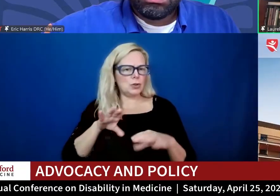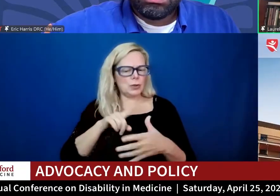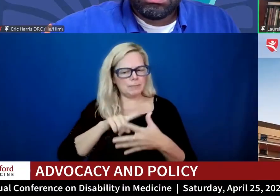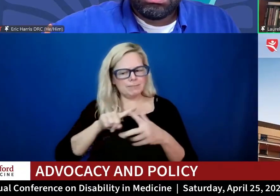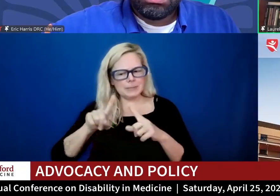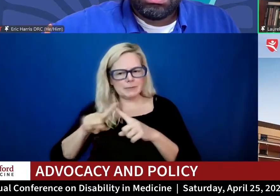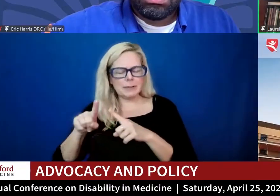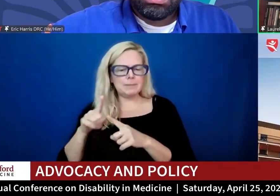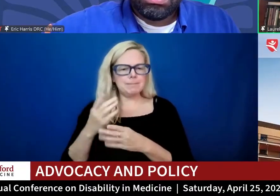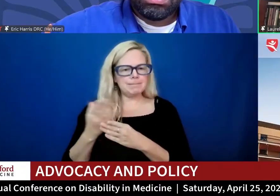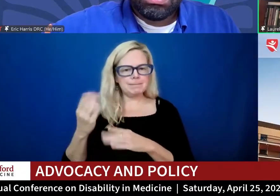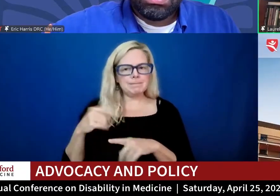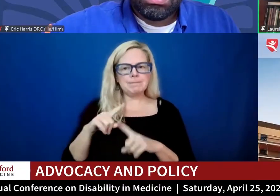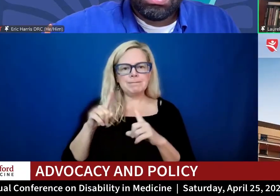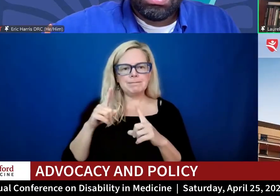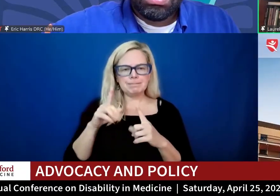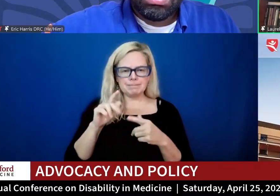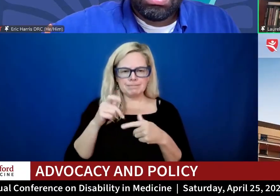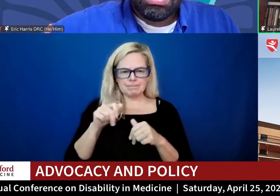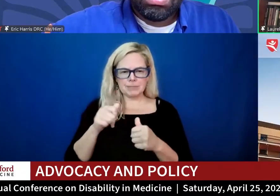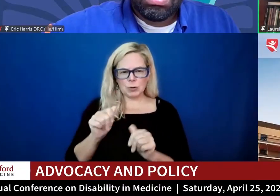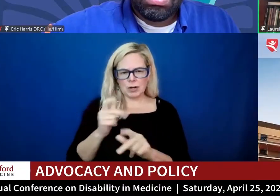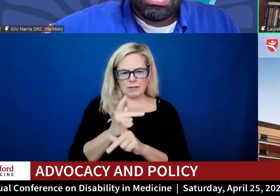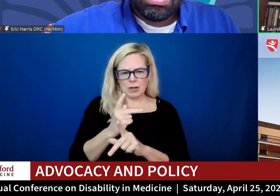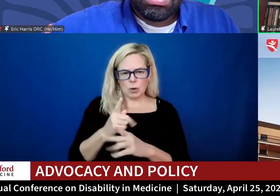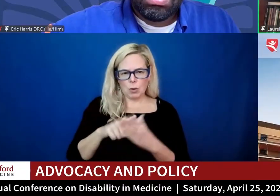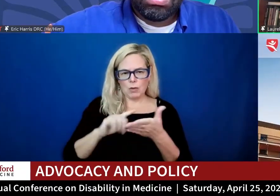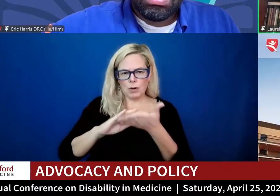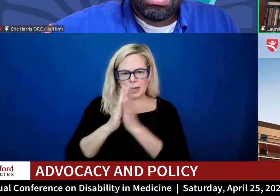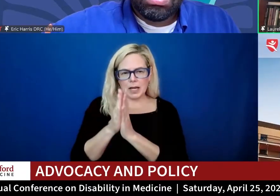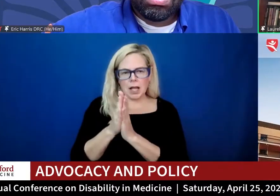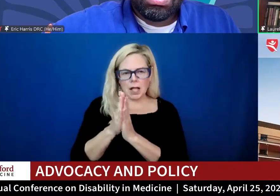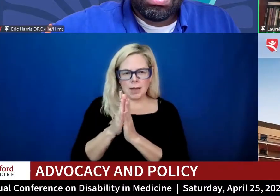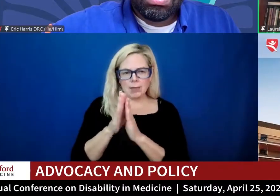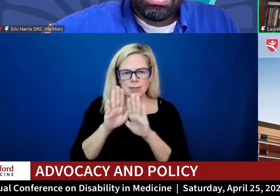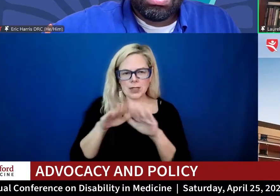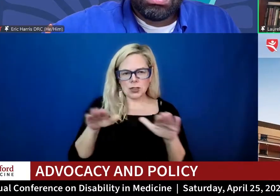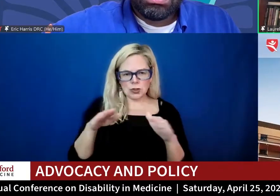was going to become the Child Victims Act of 2023 of Maryland because I had been to a case school